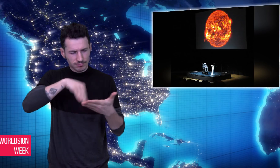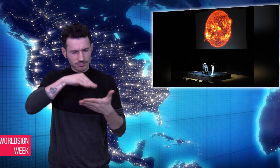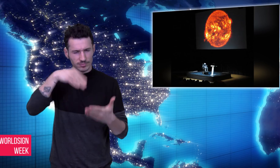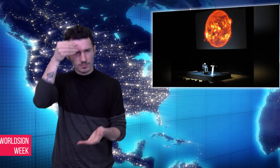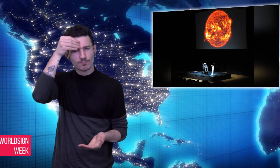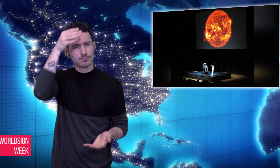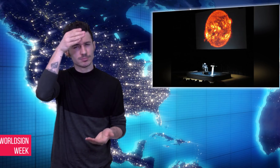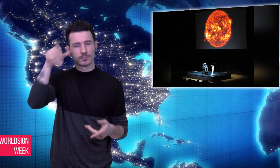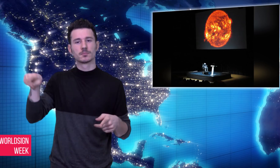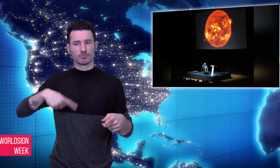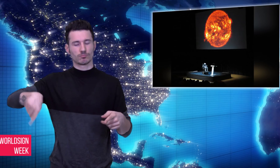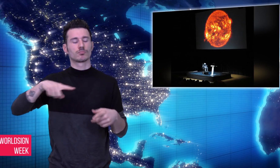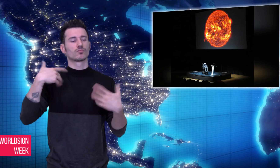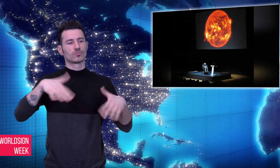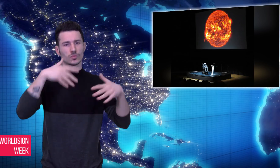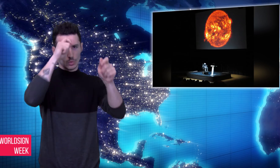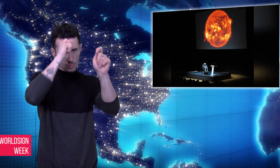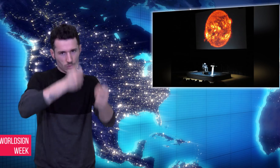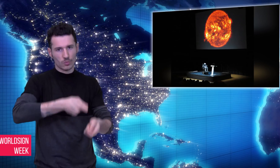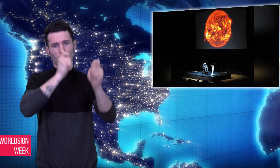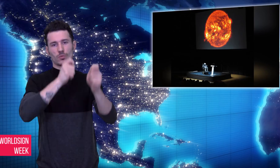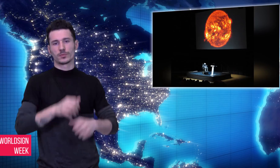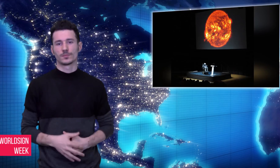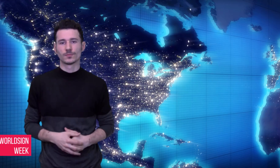let his paralyse stop him.